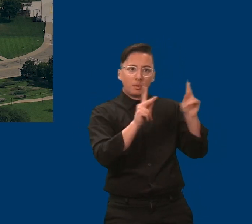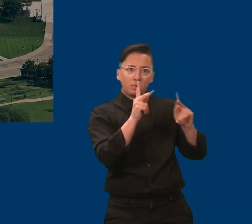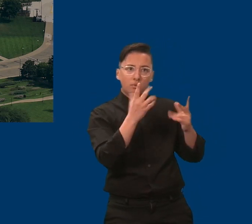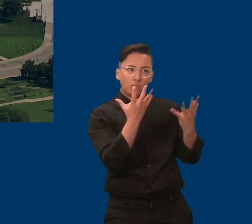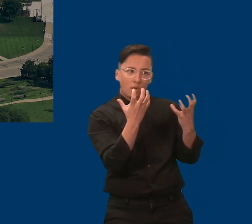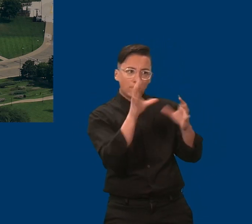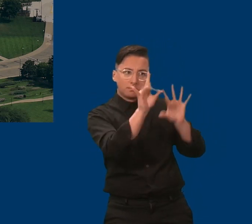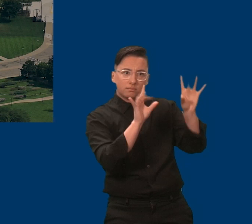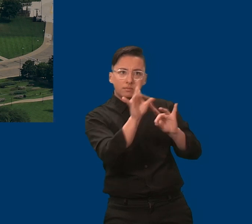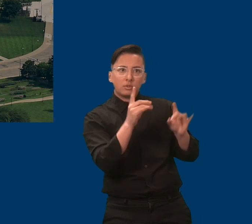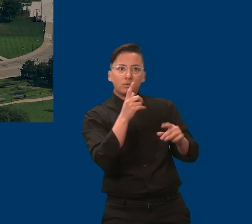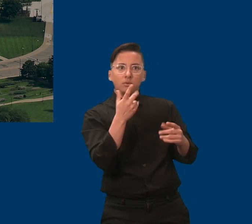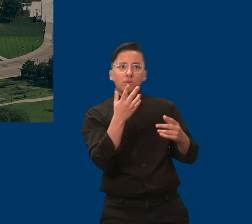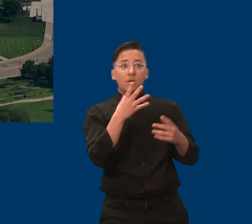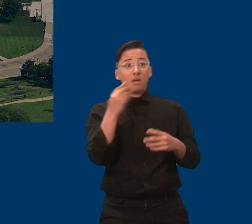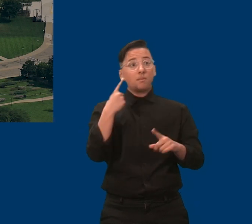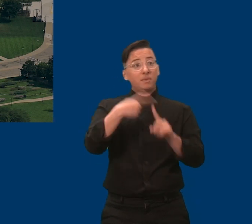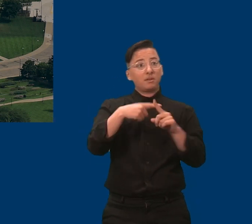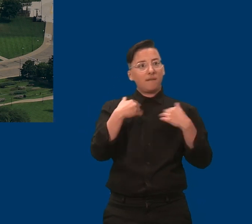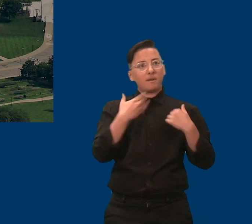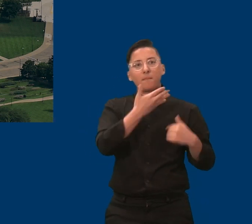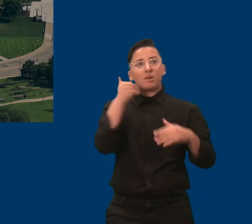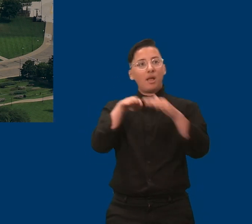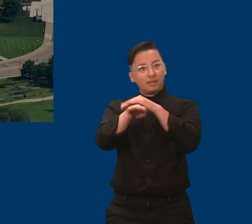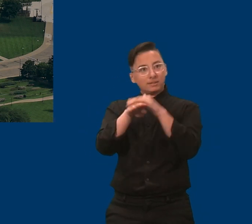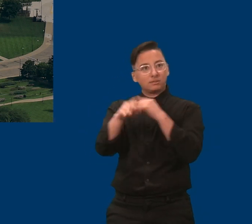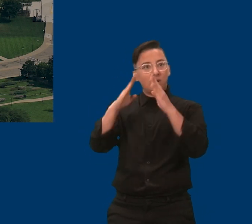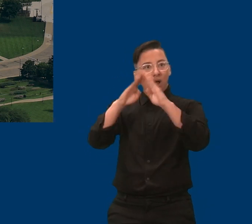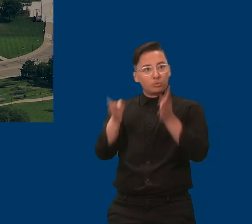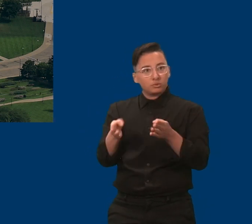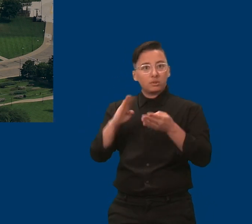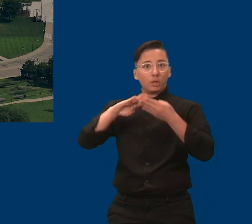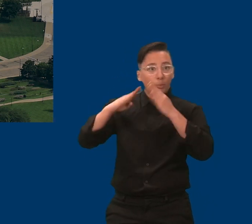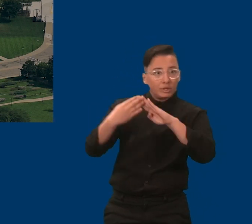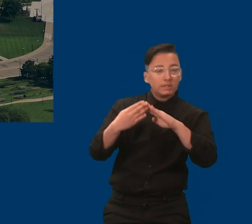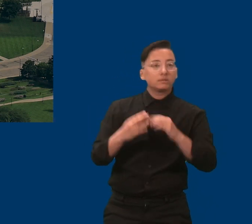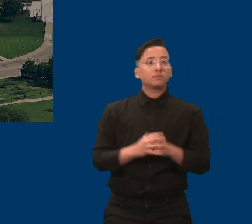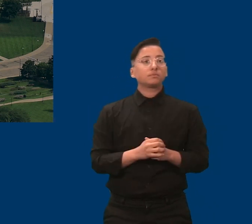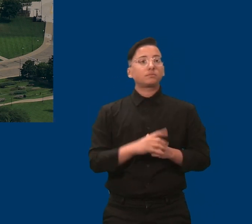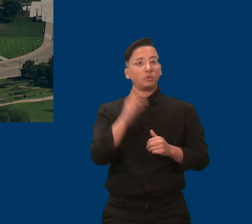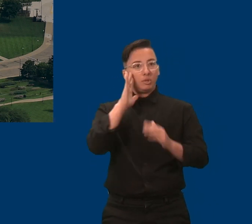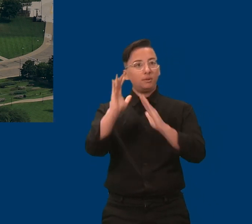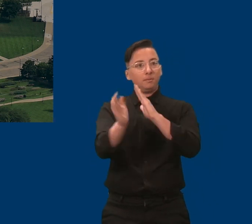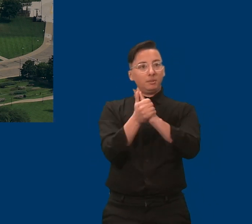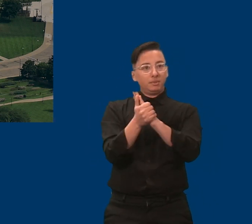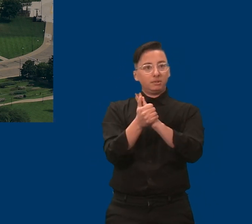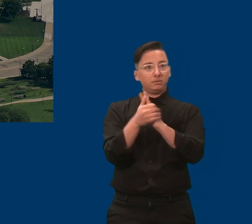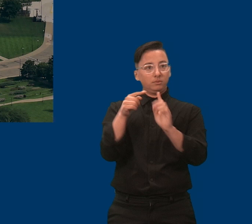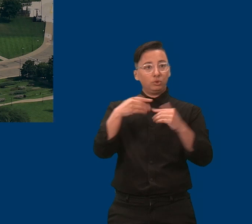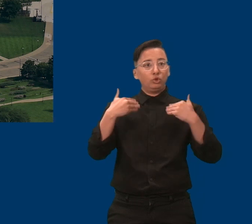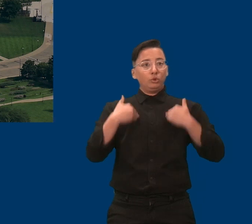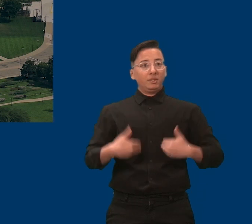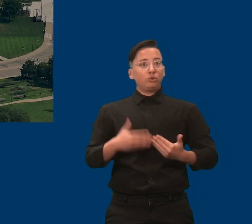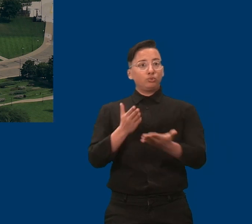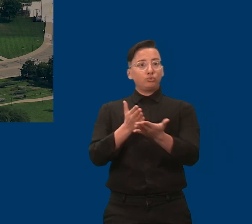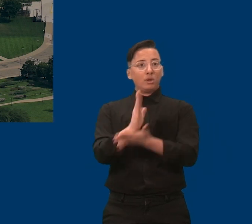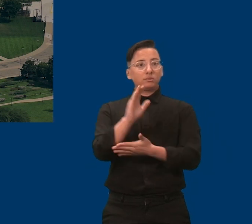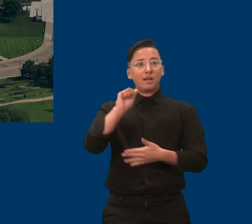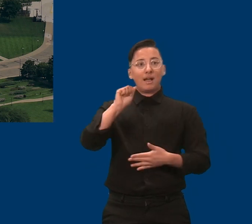We also will work to amend the Minnesota Human Rights Act so that Minnesotans with episodic disabilities have the same rights and protections